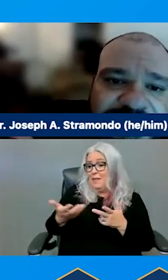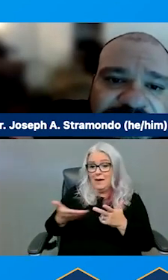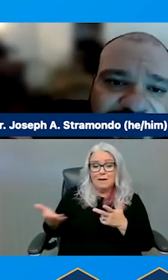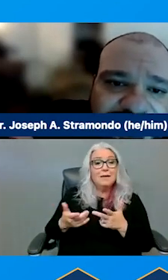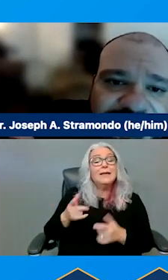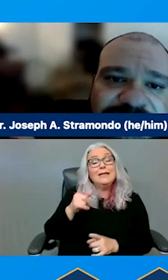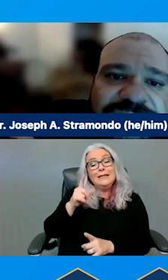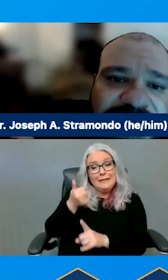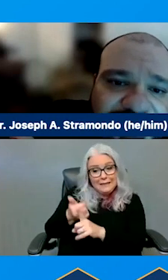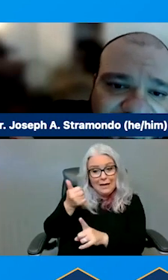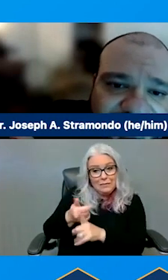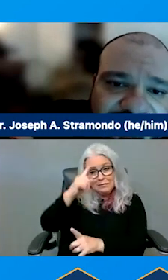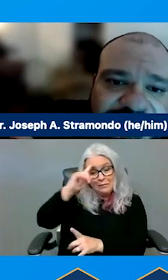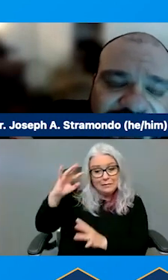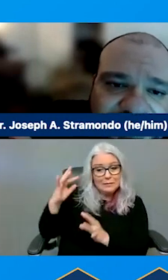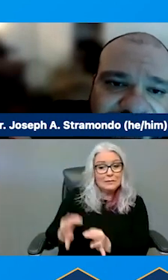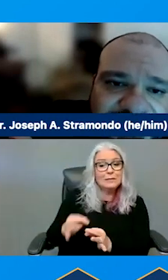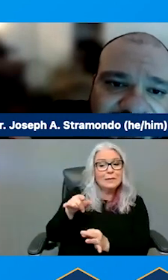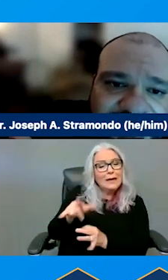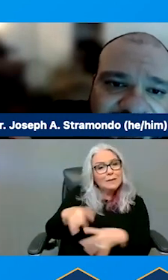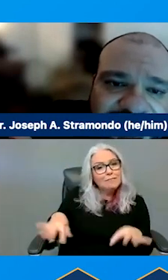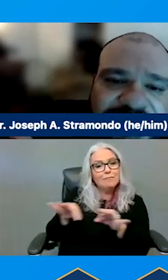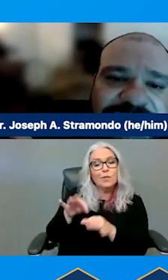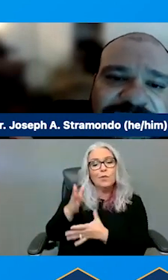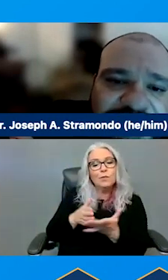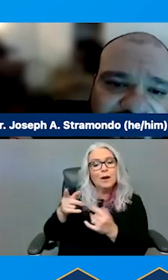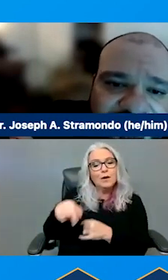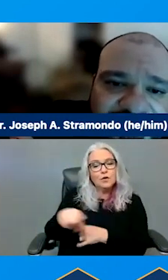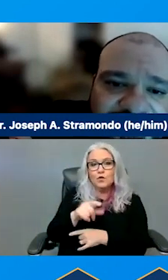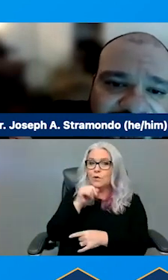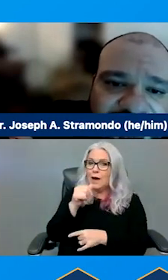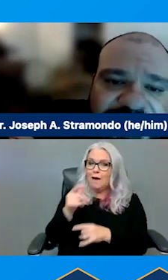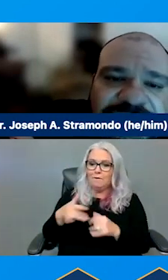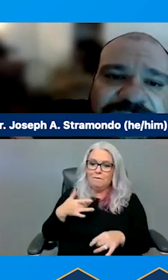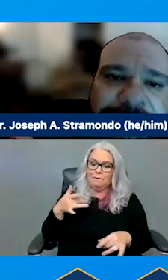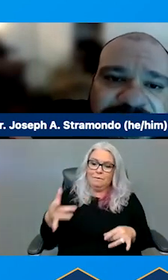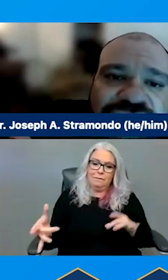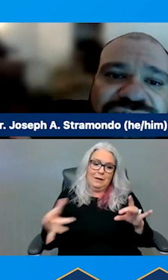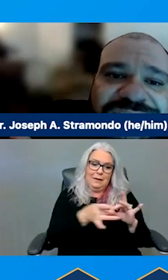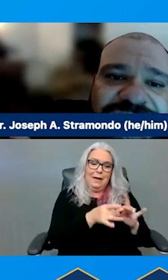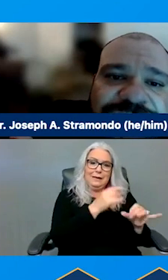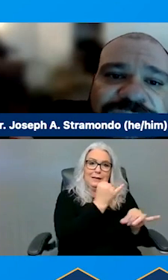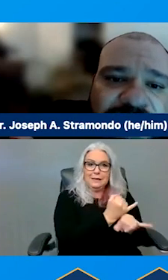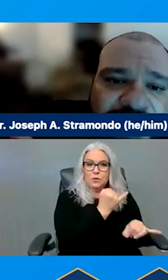Right. Self-determination is the key to not being